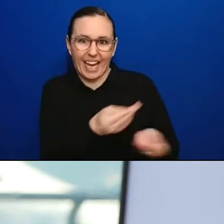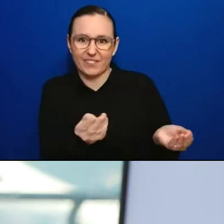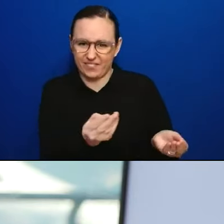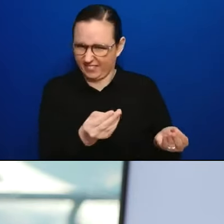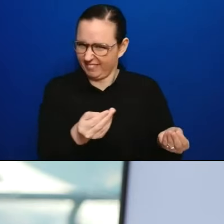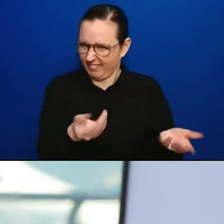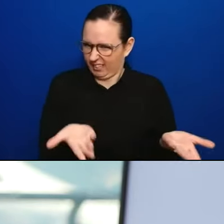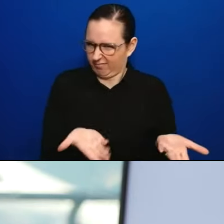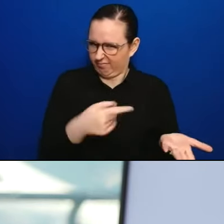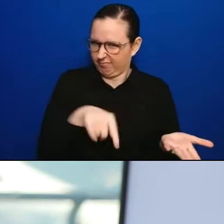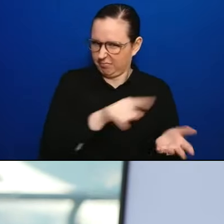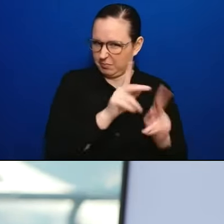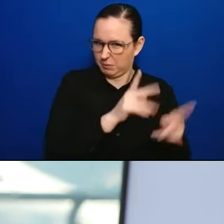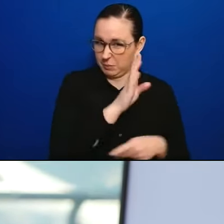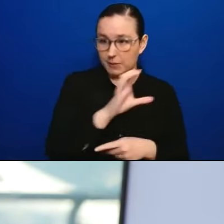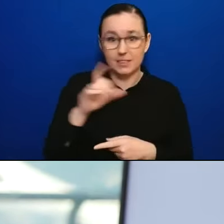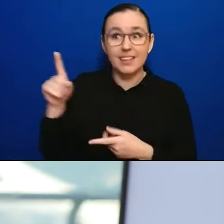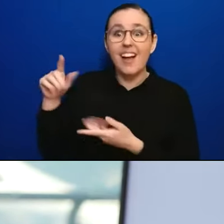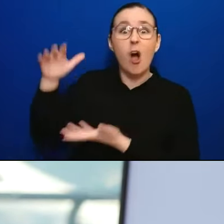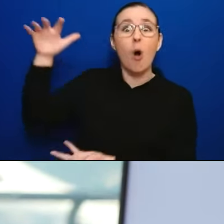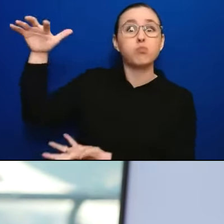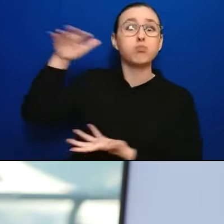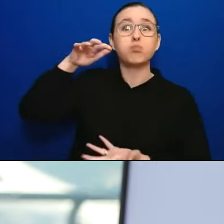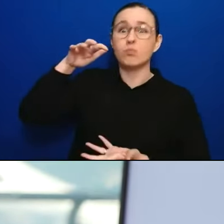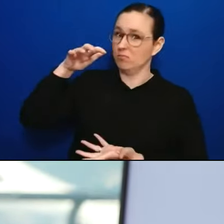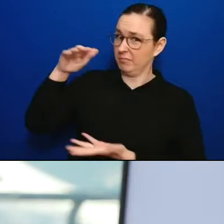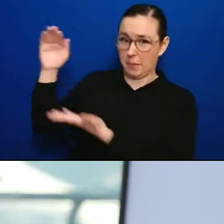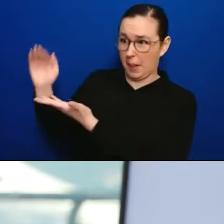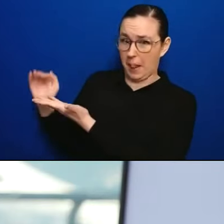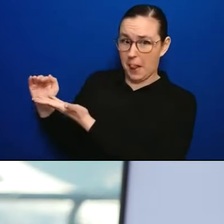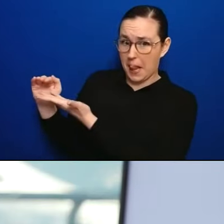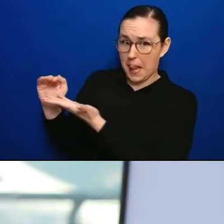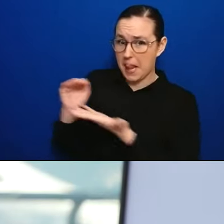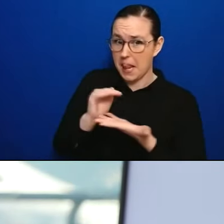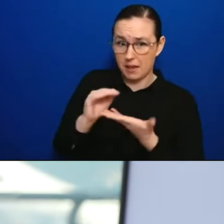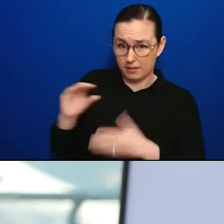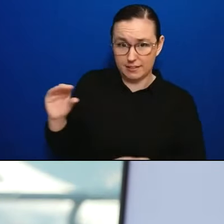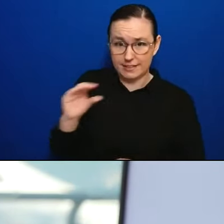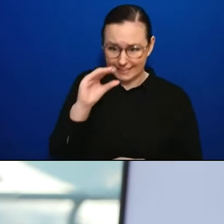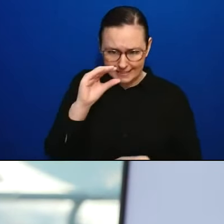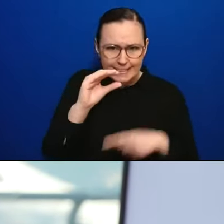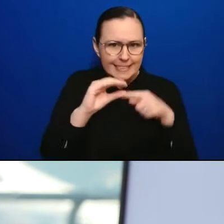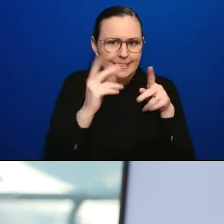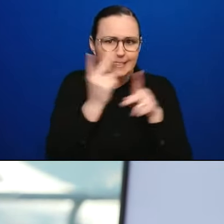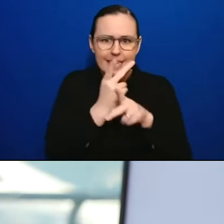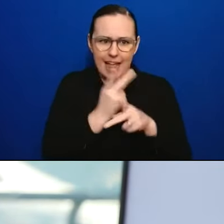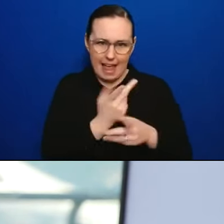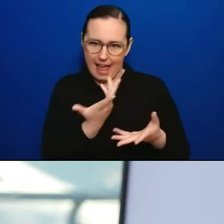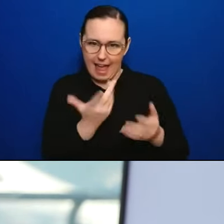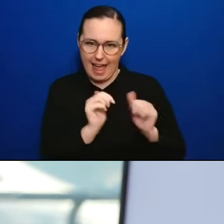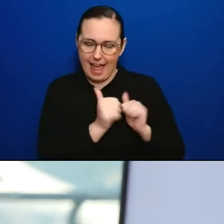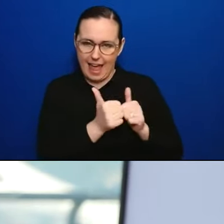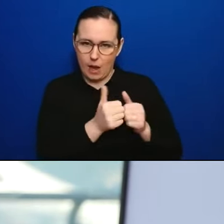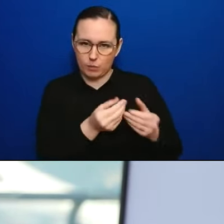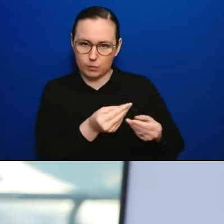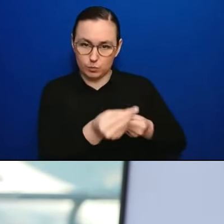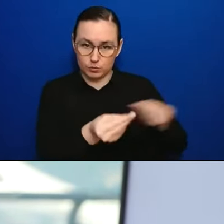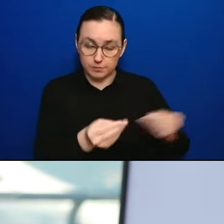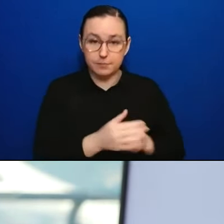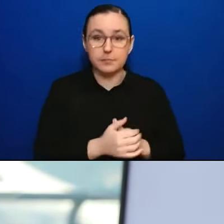get a better understanding of who would be best suited for this drug in British Columbia and how we could use it with